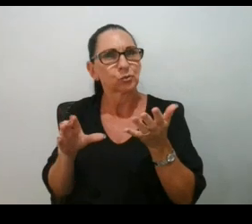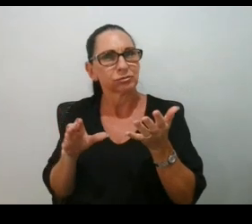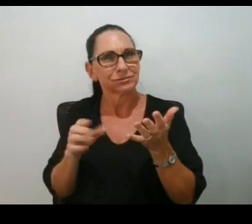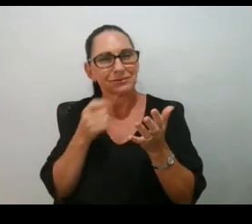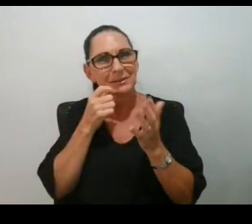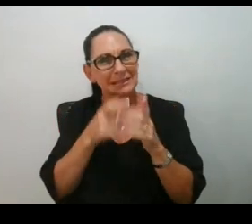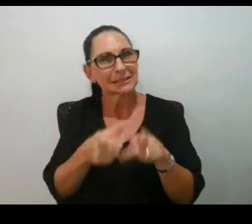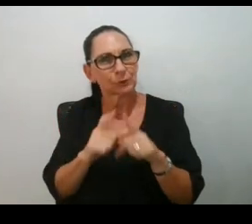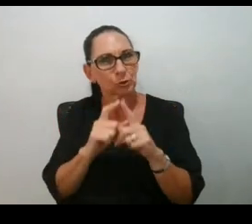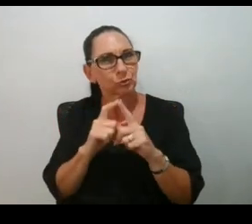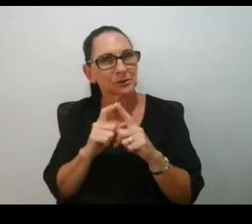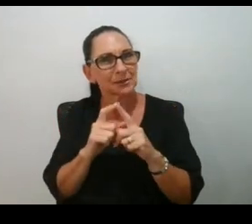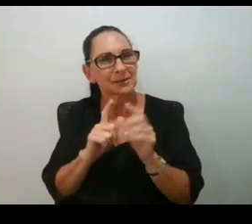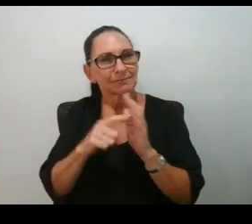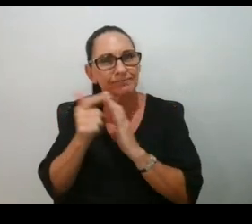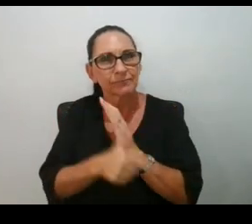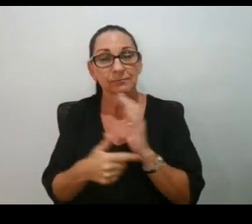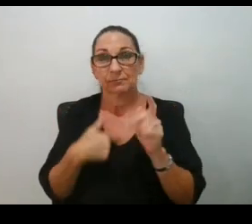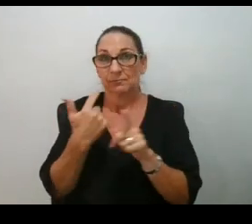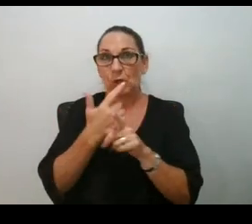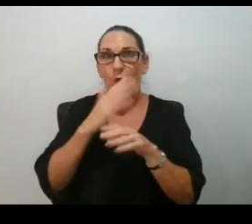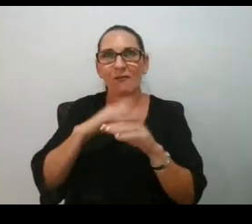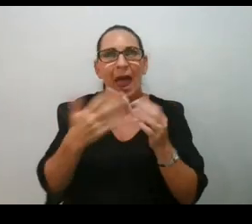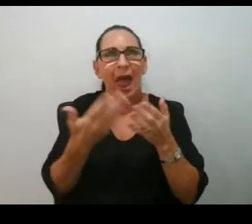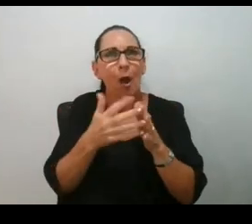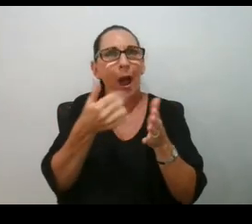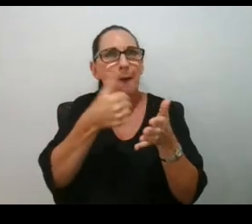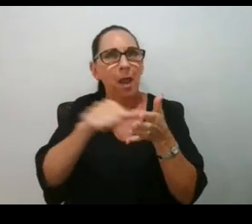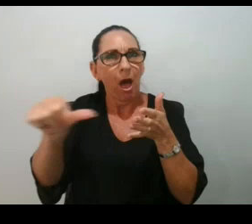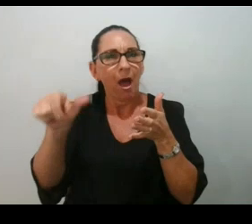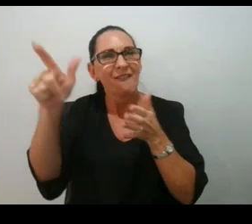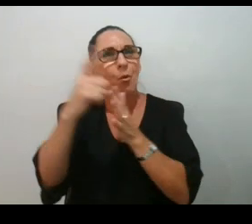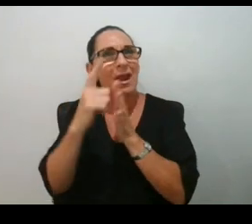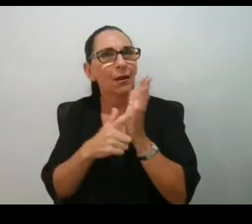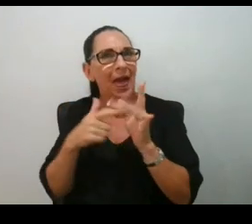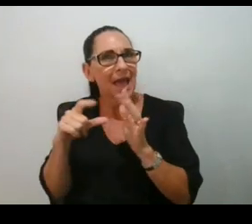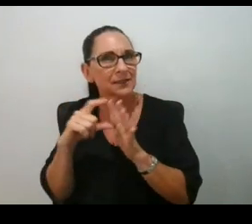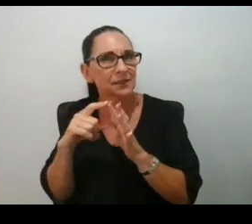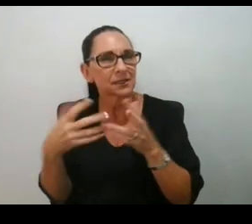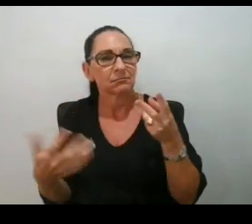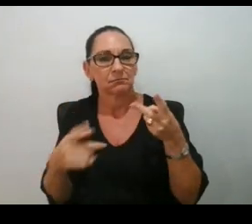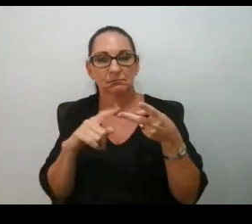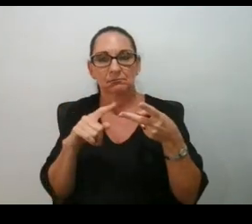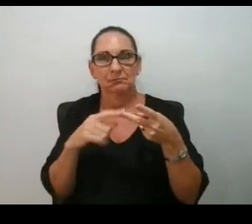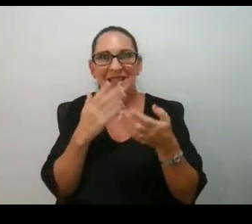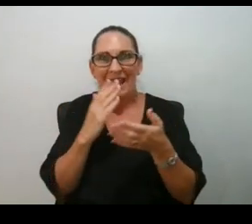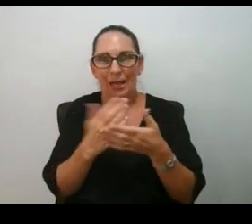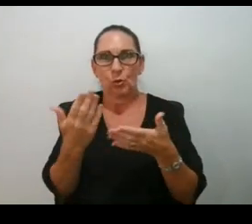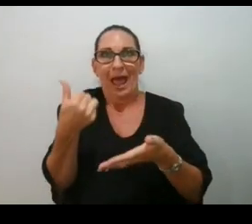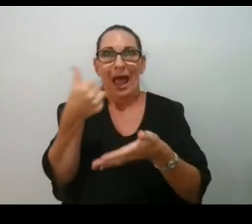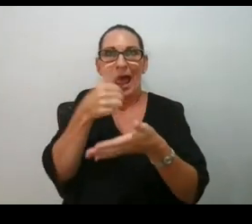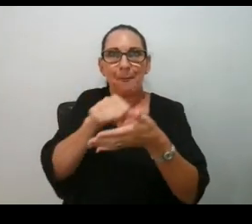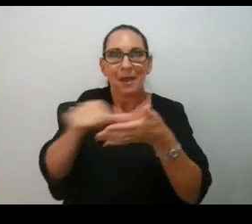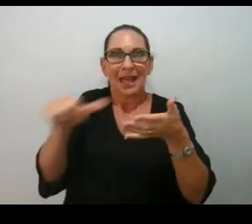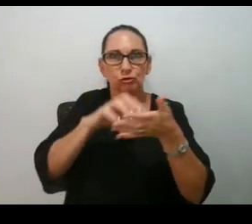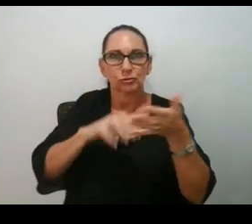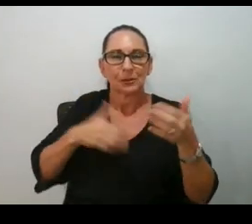applying for legal aid the actual application process um how legal aid decides applications